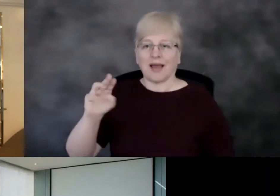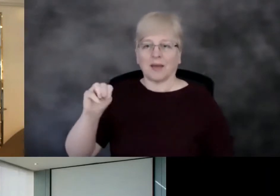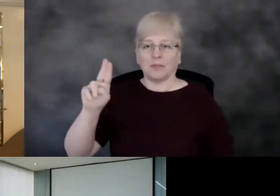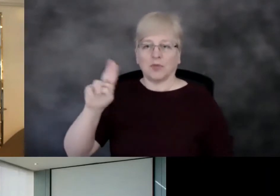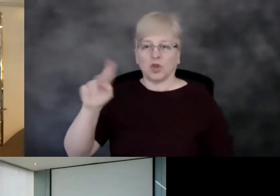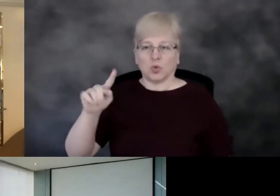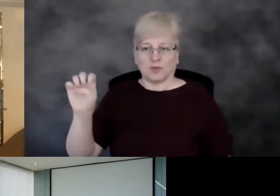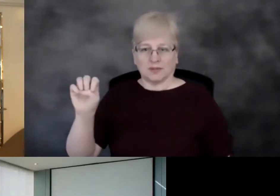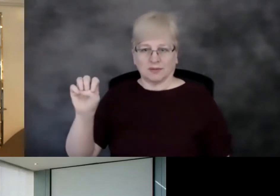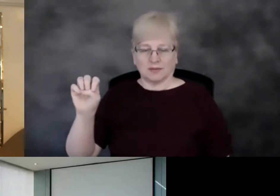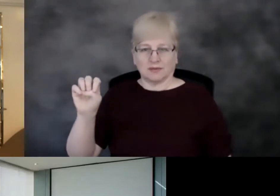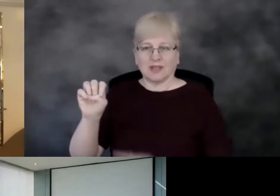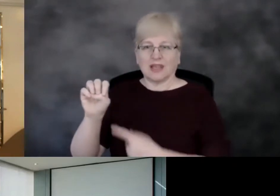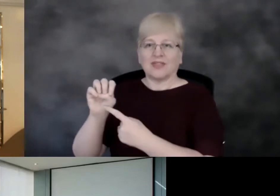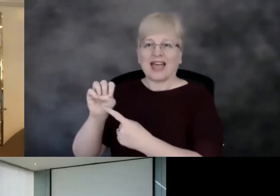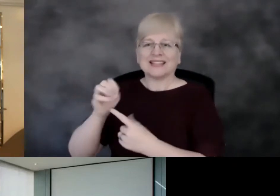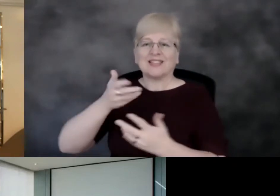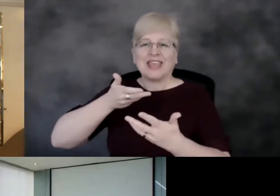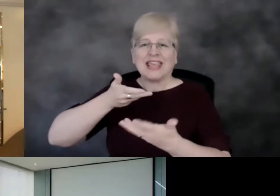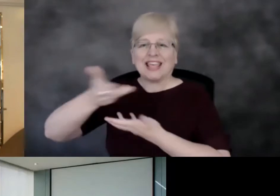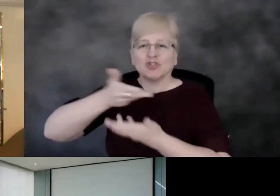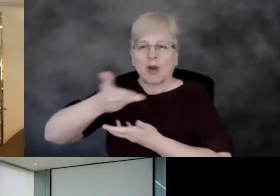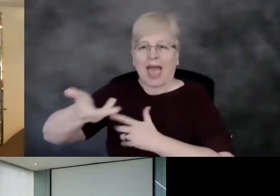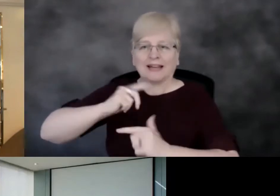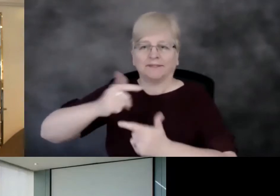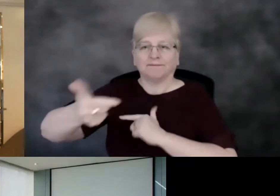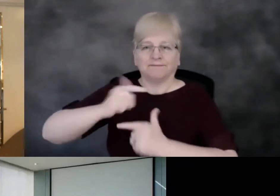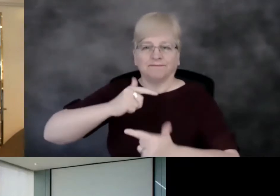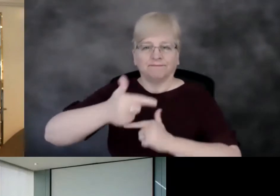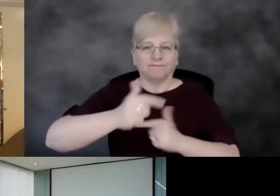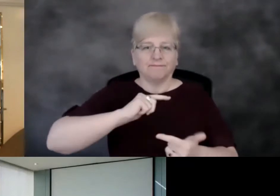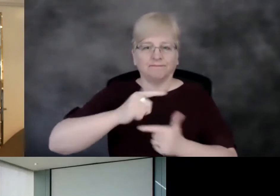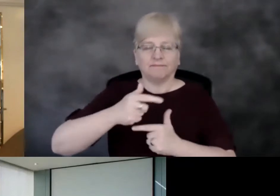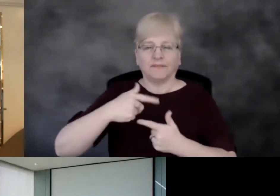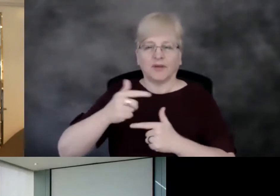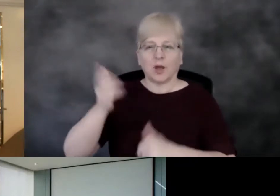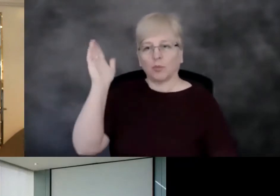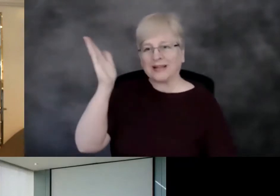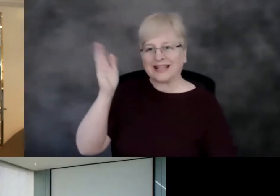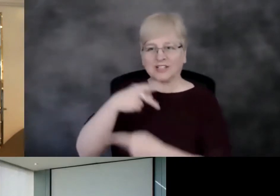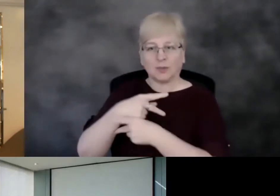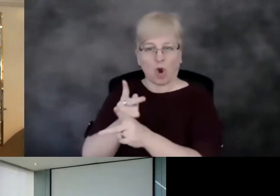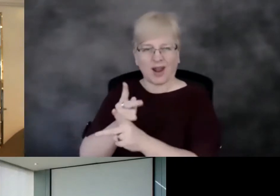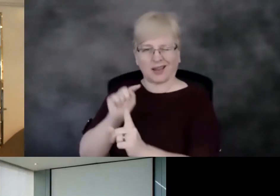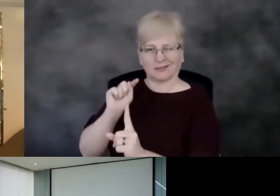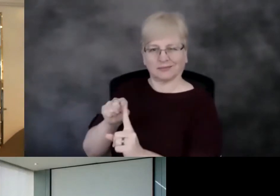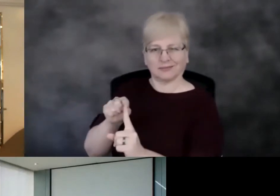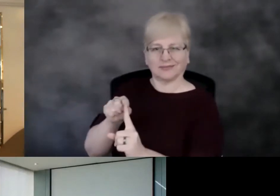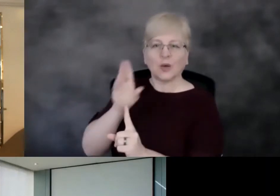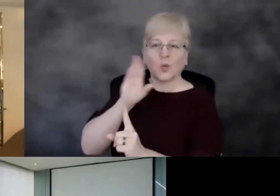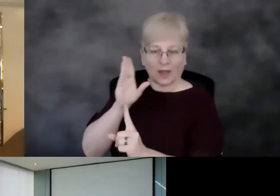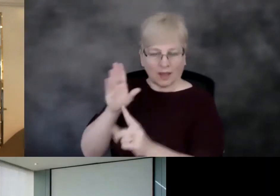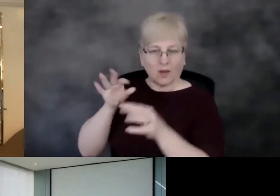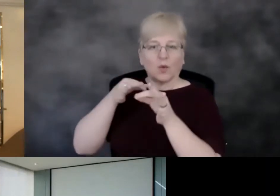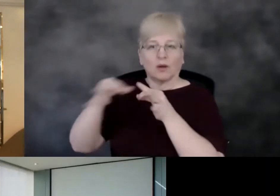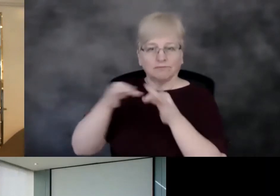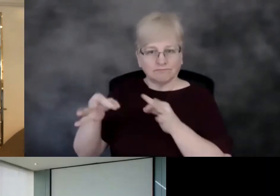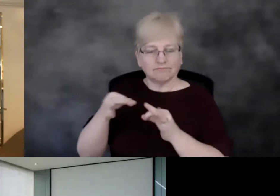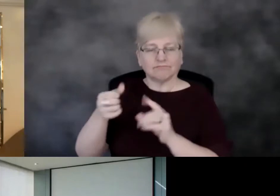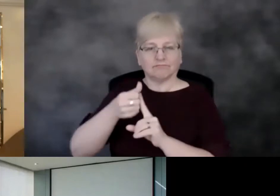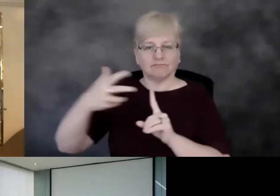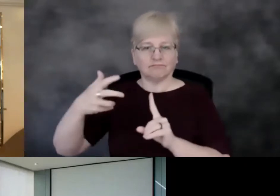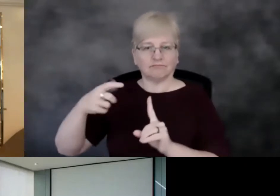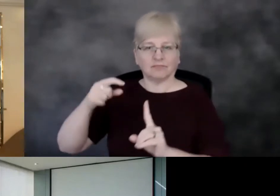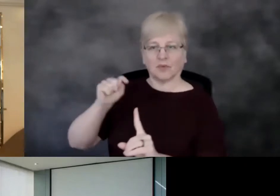16:14:03 presentation product will be presenting from the perspective